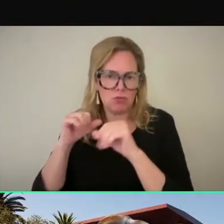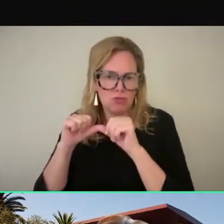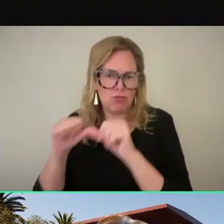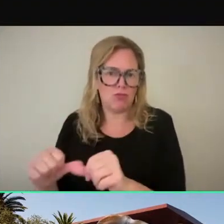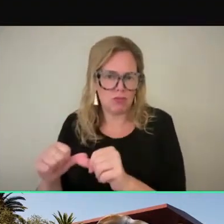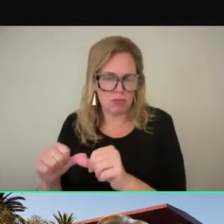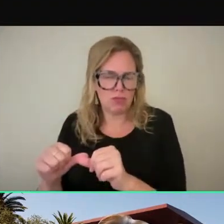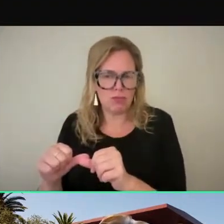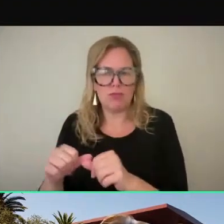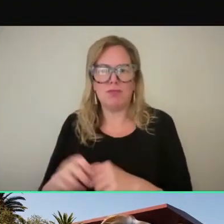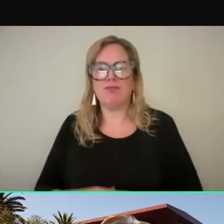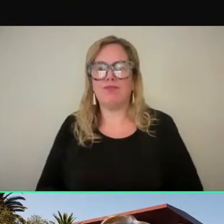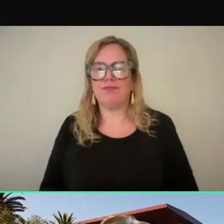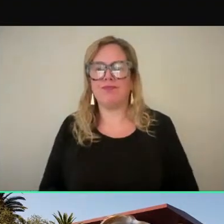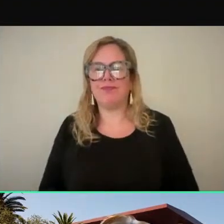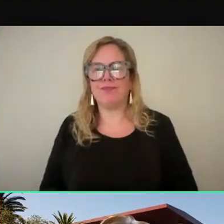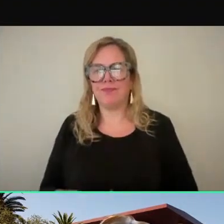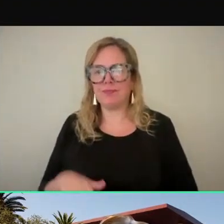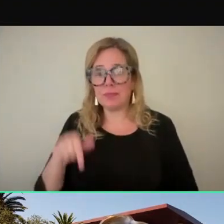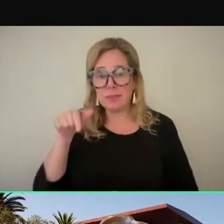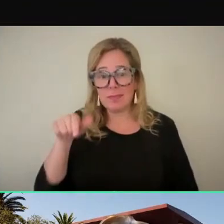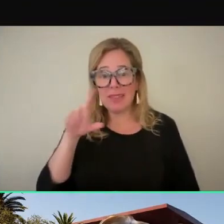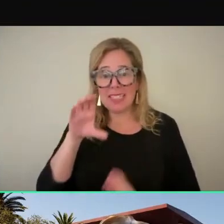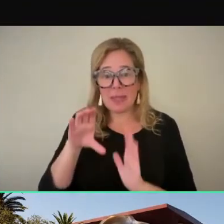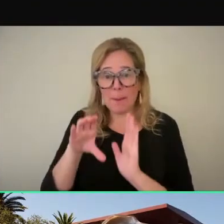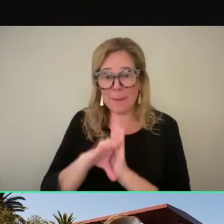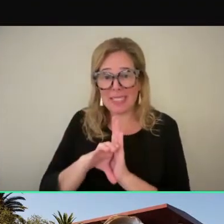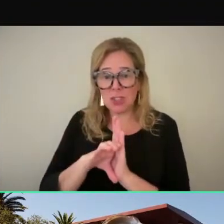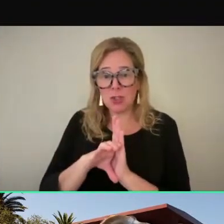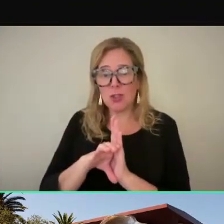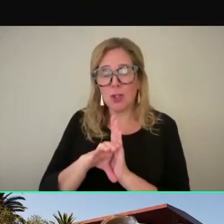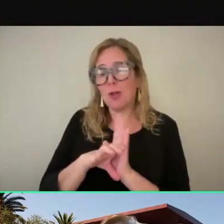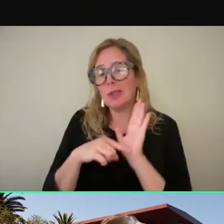I think, of how many people with autism and IDD, and honestly,